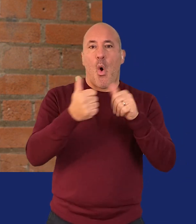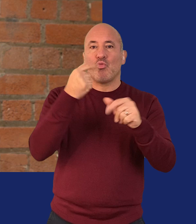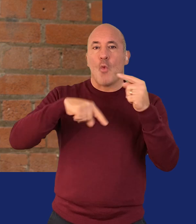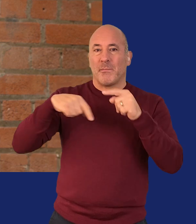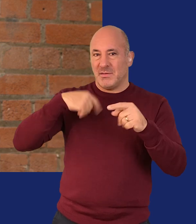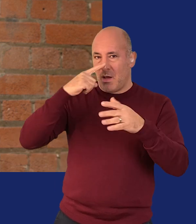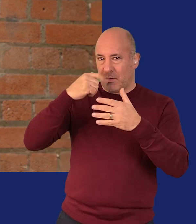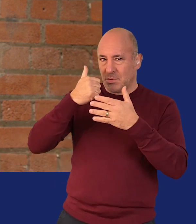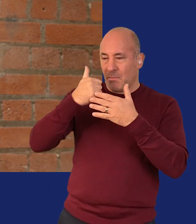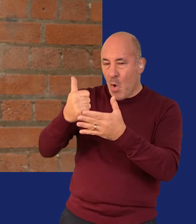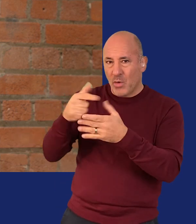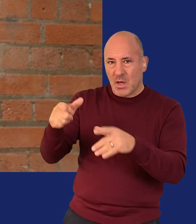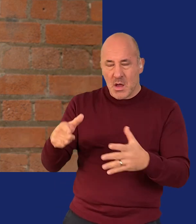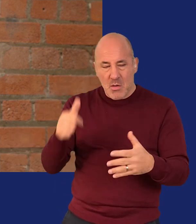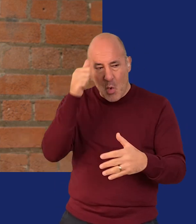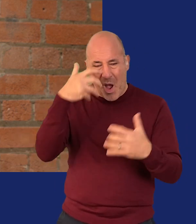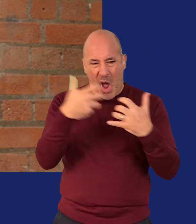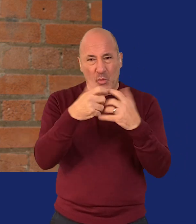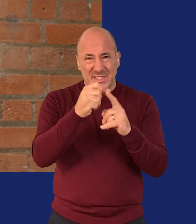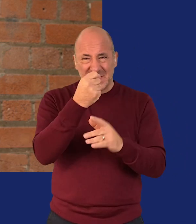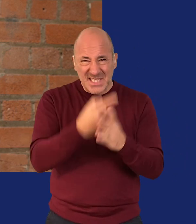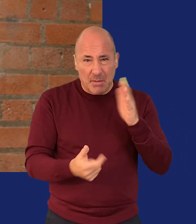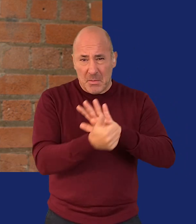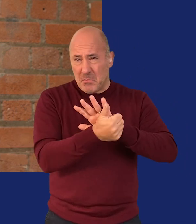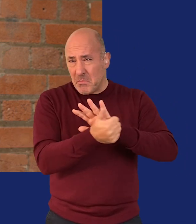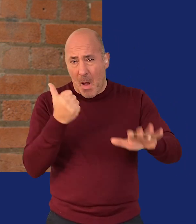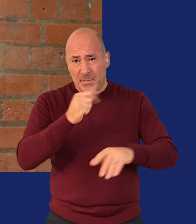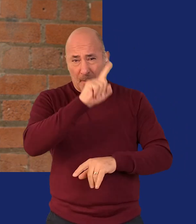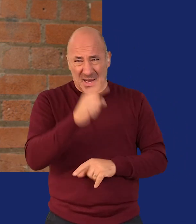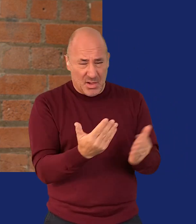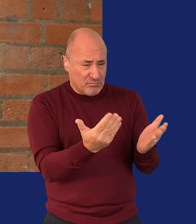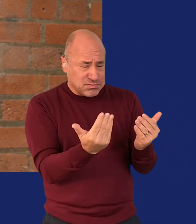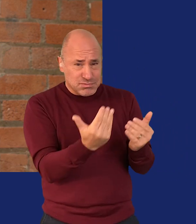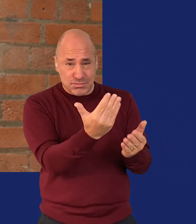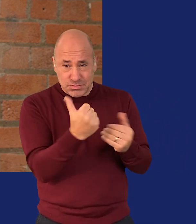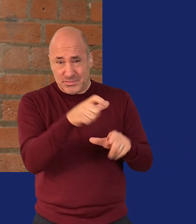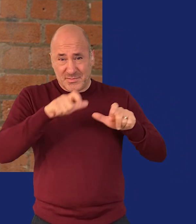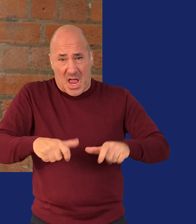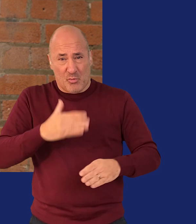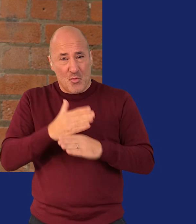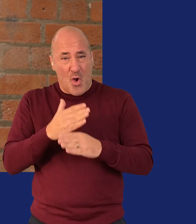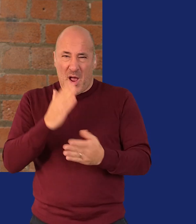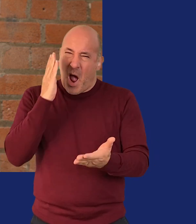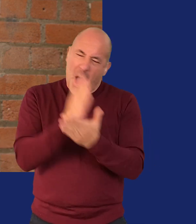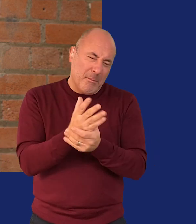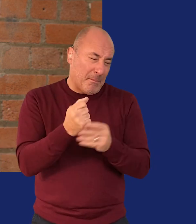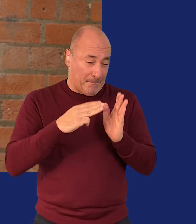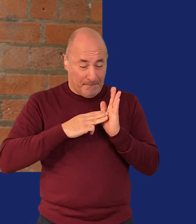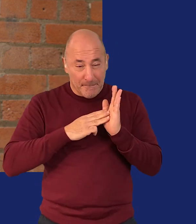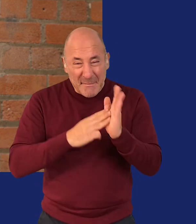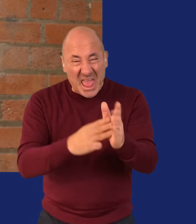more companies in being able to attract and retain the millions of